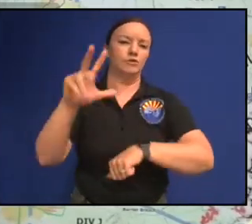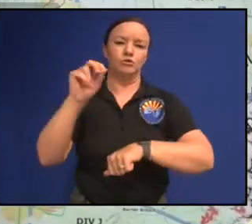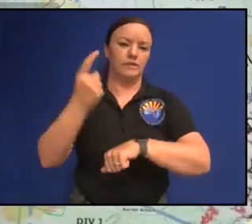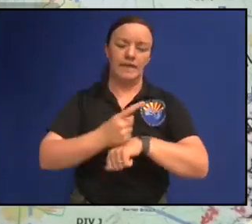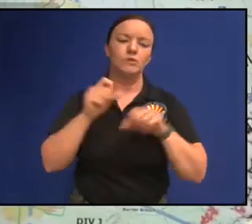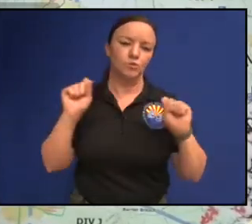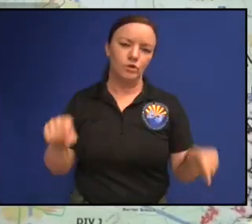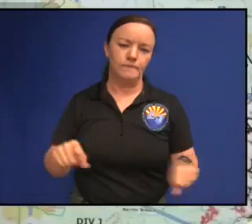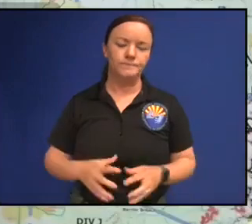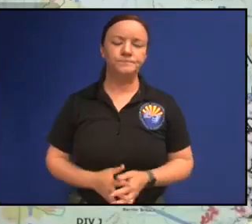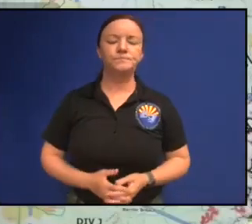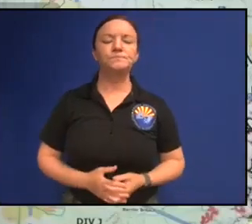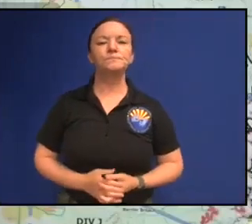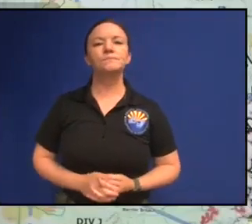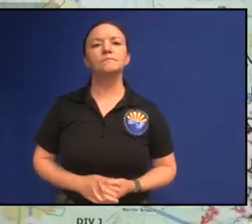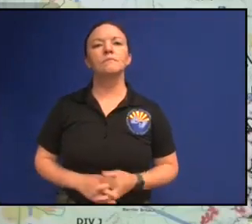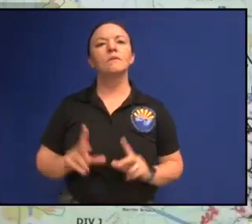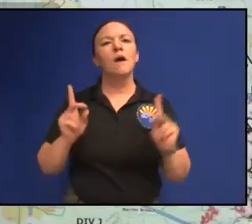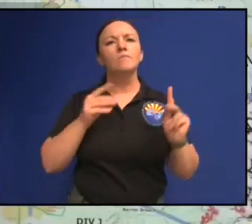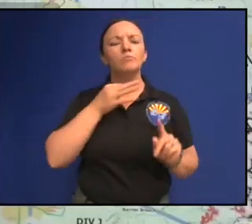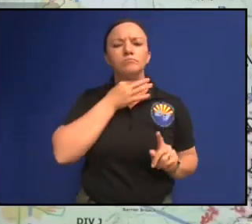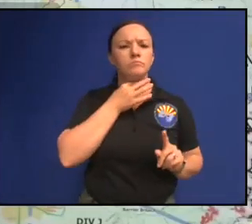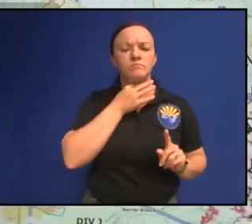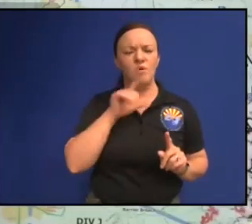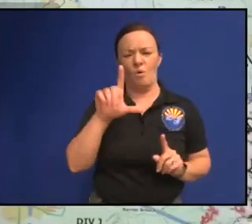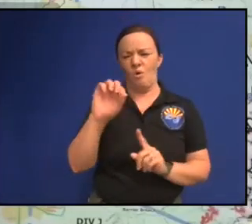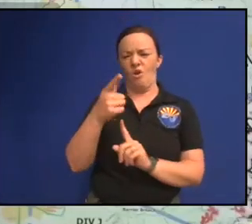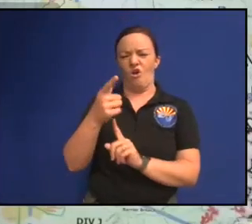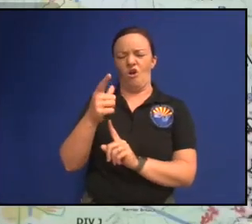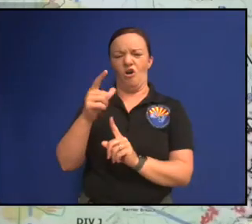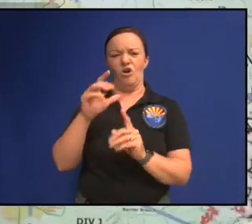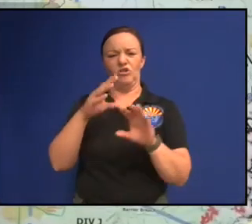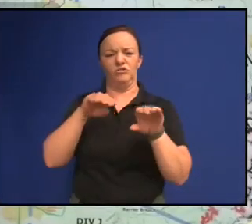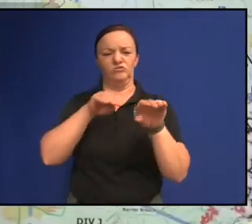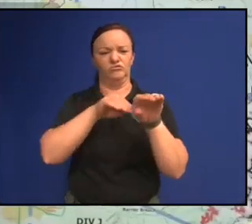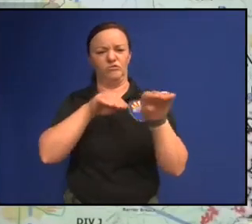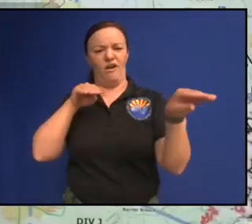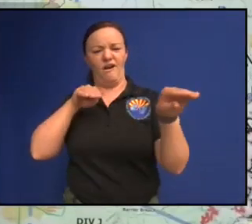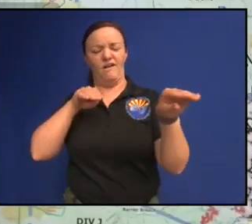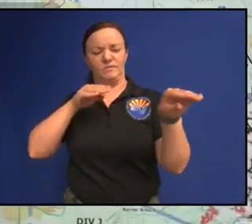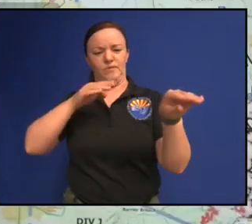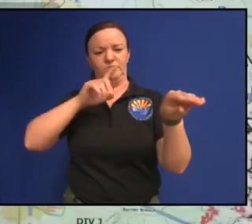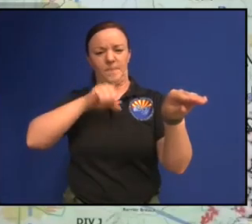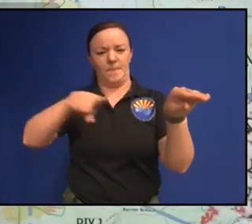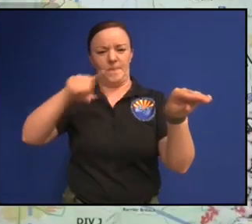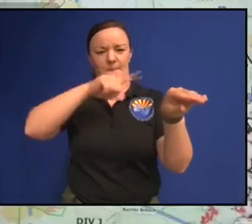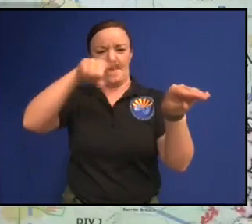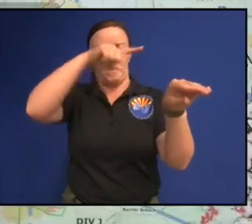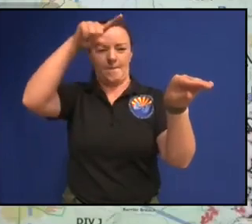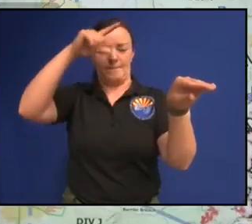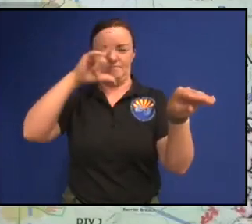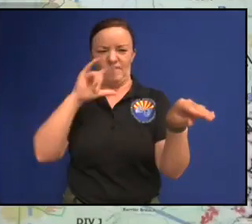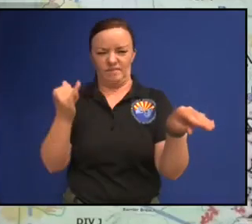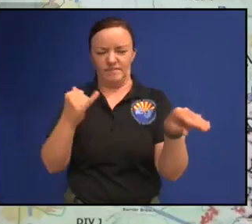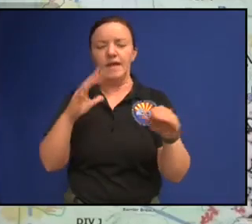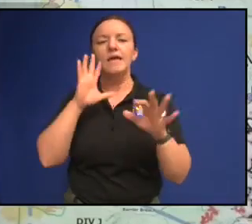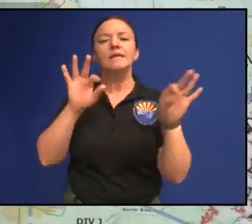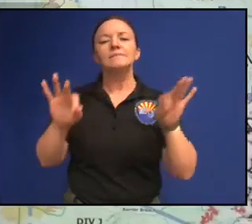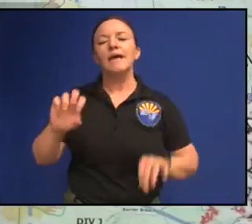WE SEE THOSE LOG TRUCKS COMING OUT. LET ME EXPLAIN SHADED FUEL BREAK TO YOU AND WHAT IT